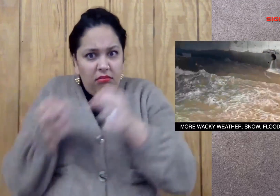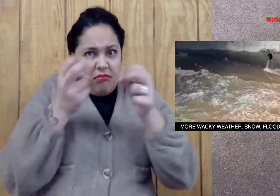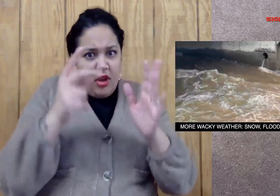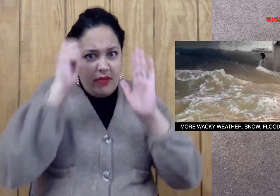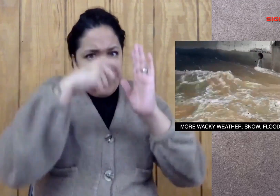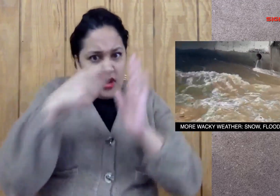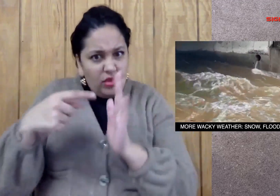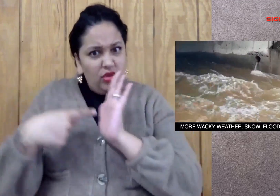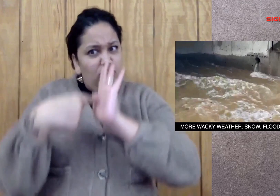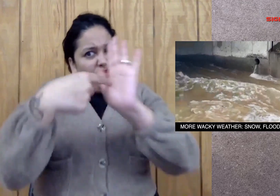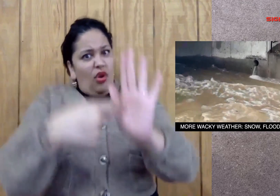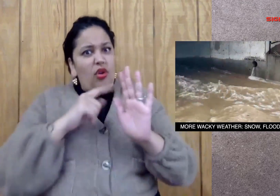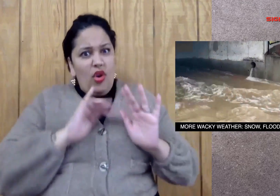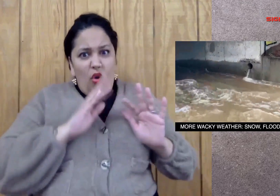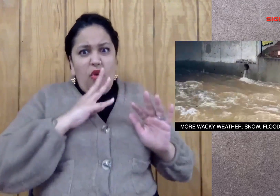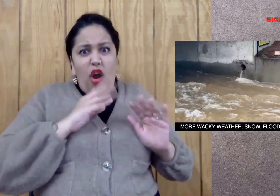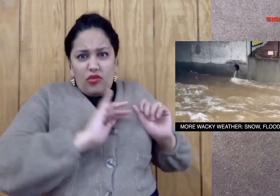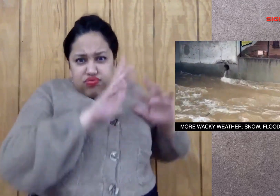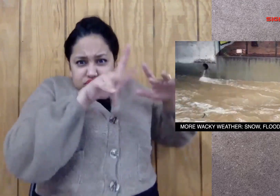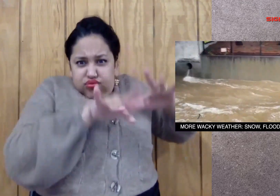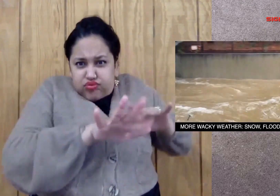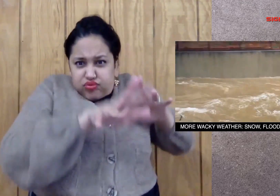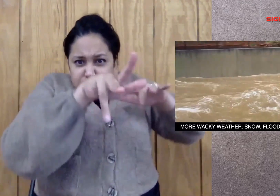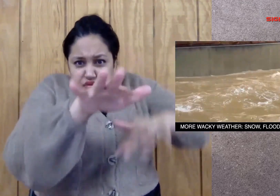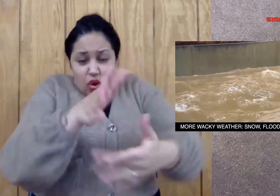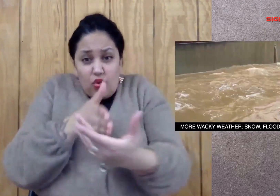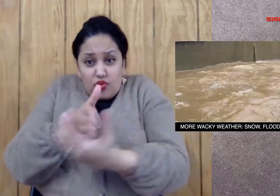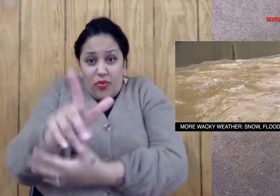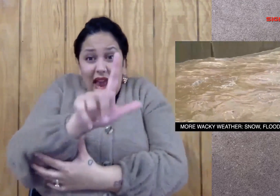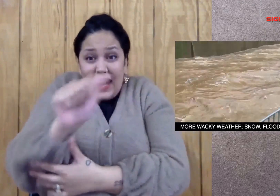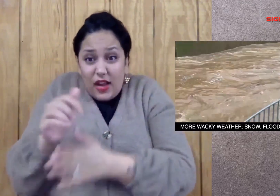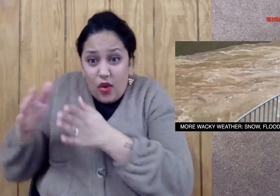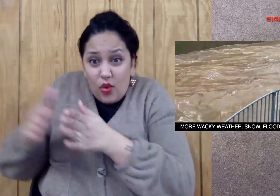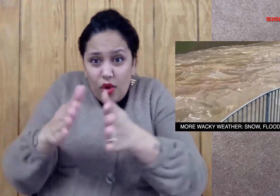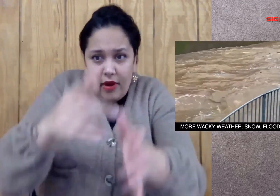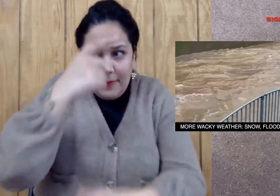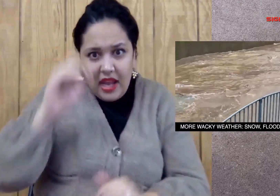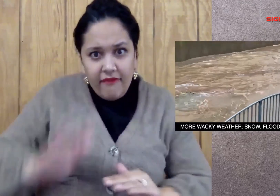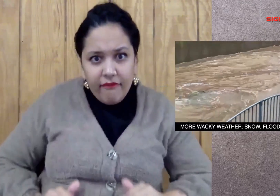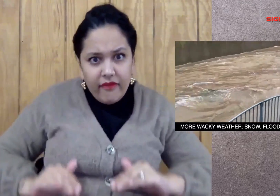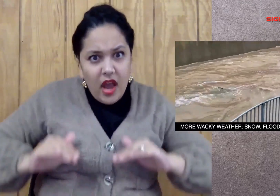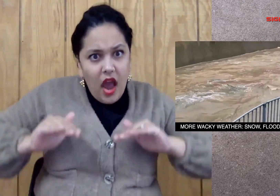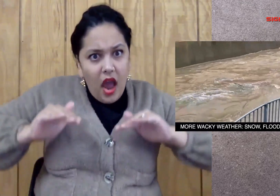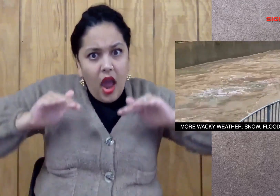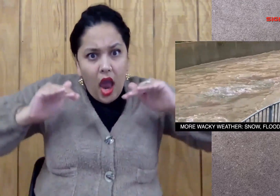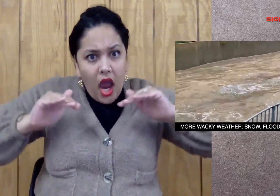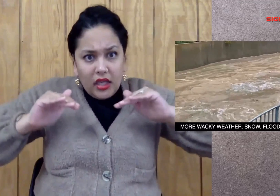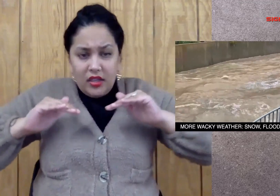video of raging water flowing through the LA River because of flooding